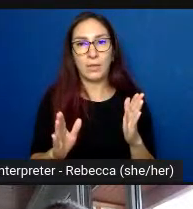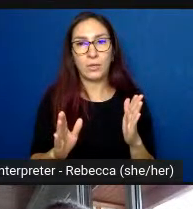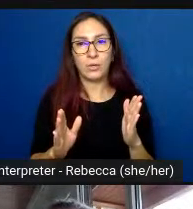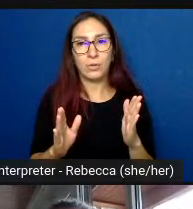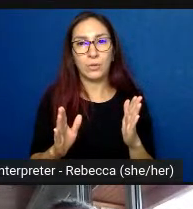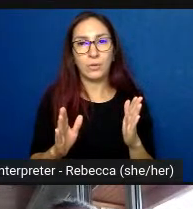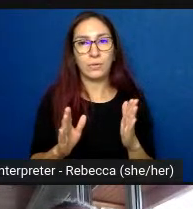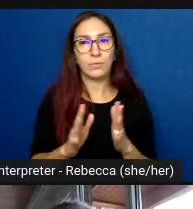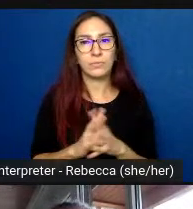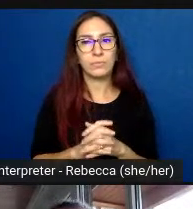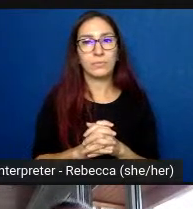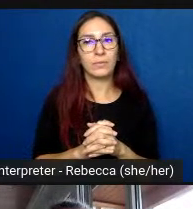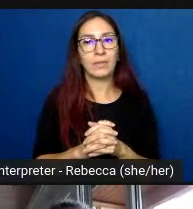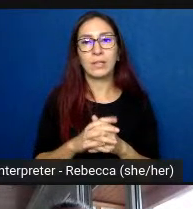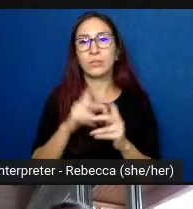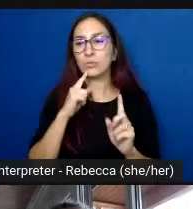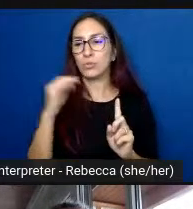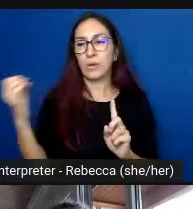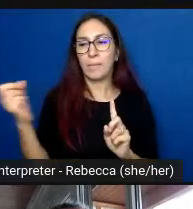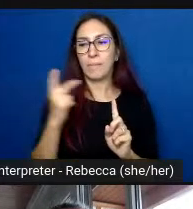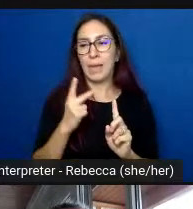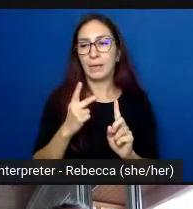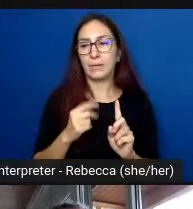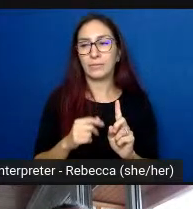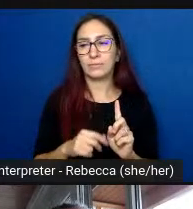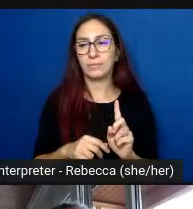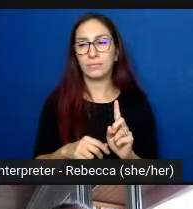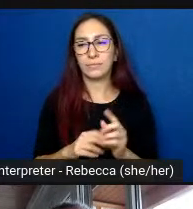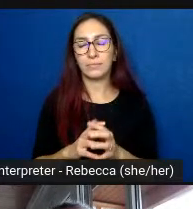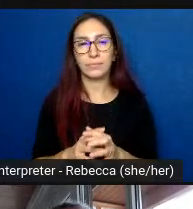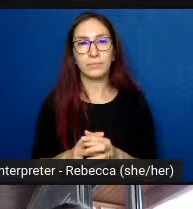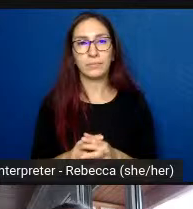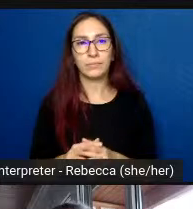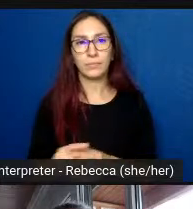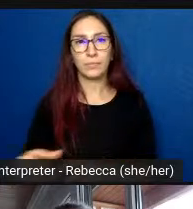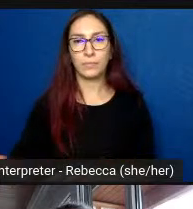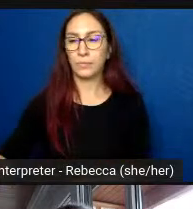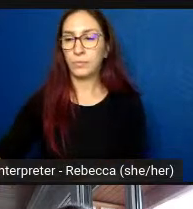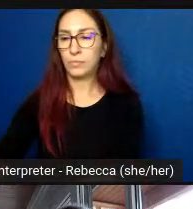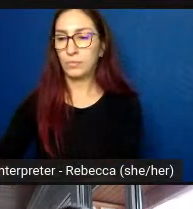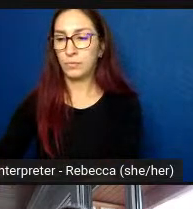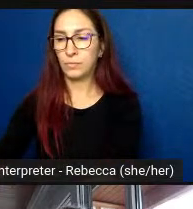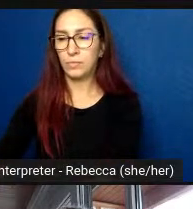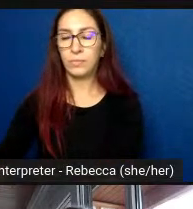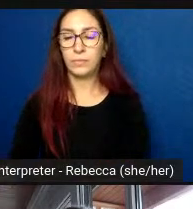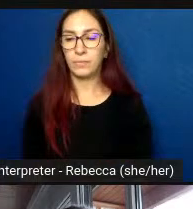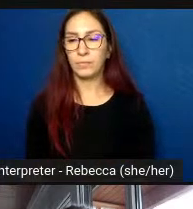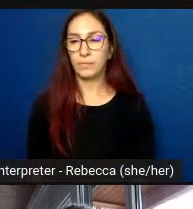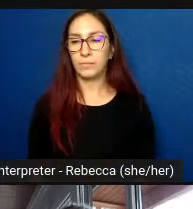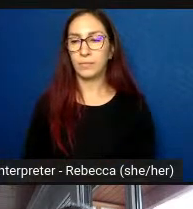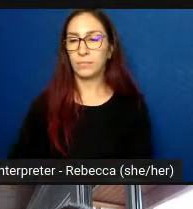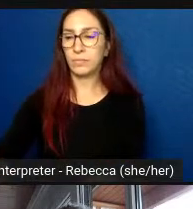two minutes because you are the one who has to entice your potential buyer to return every now and then. And to come back.